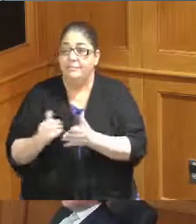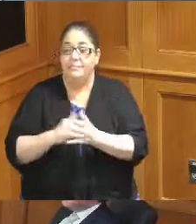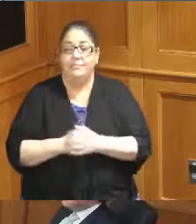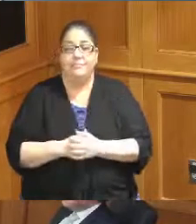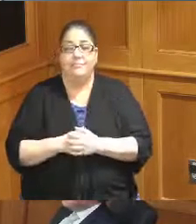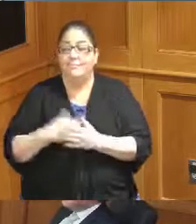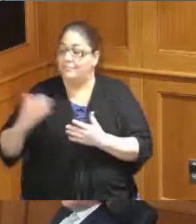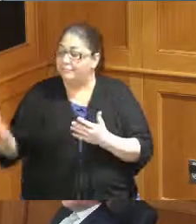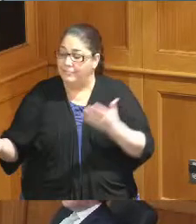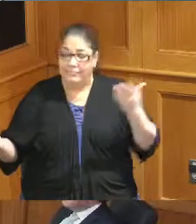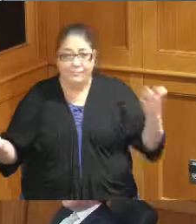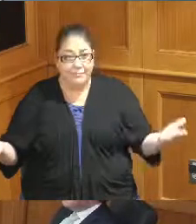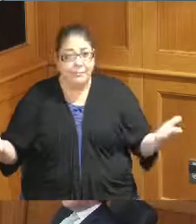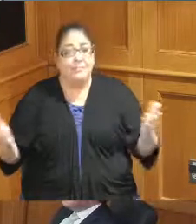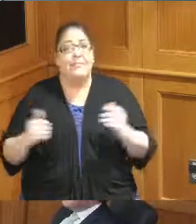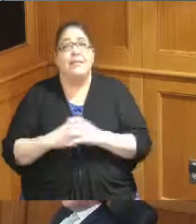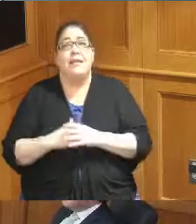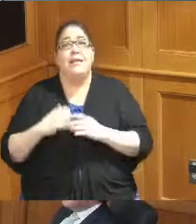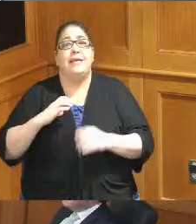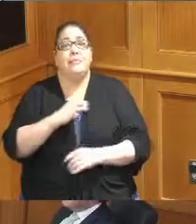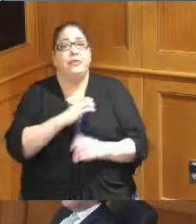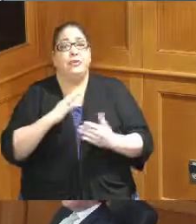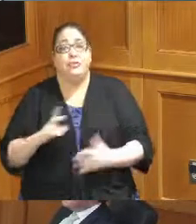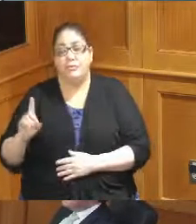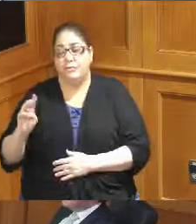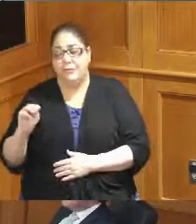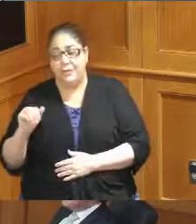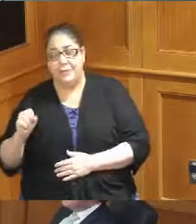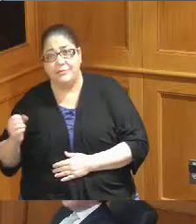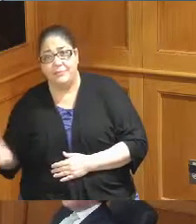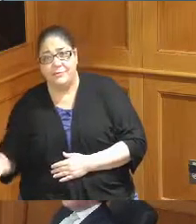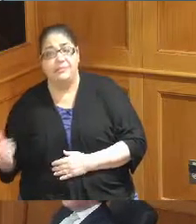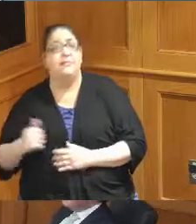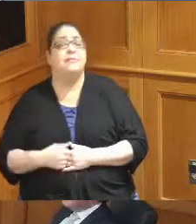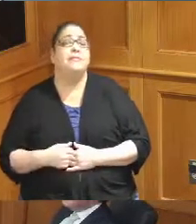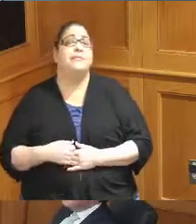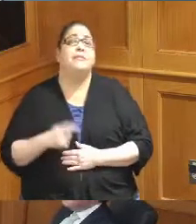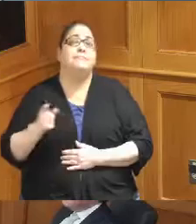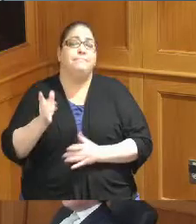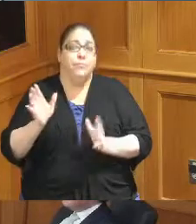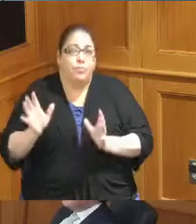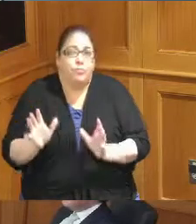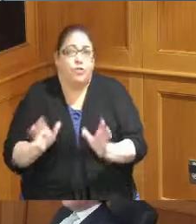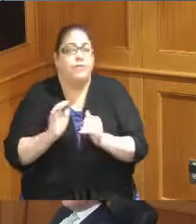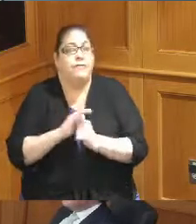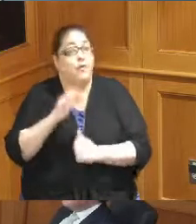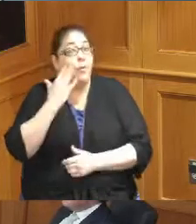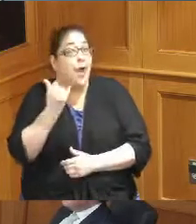Commissioner three house Commissioner Dumas is Pusher four we have a grant program to help